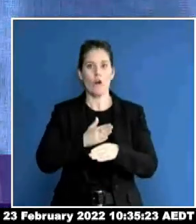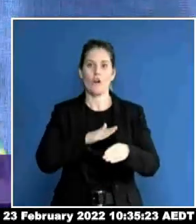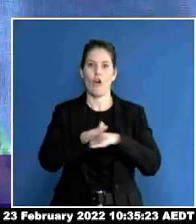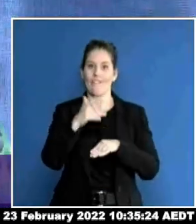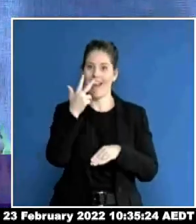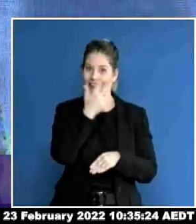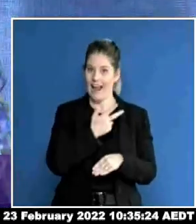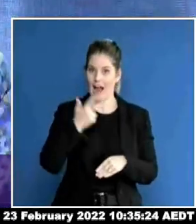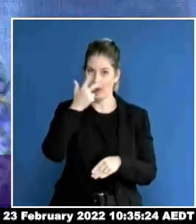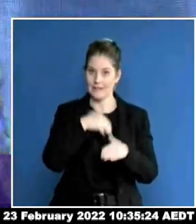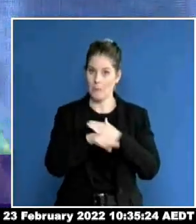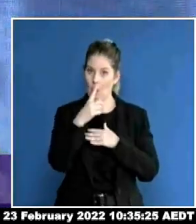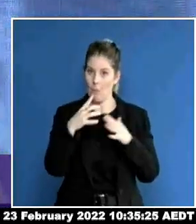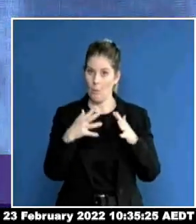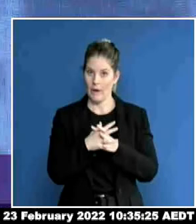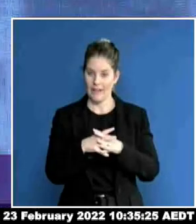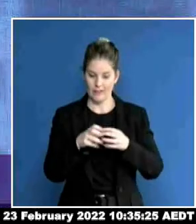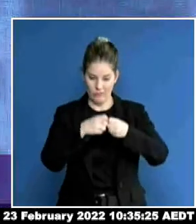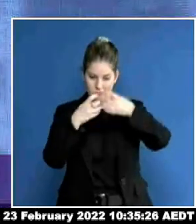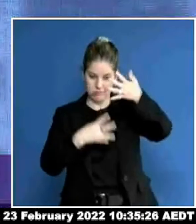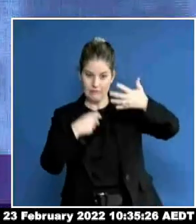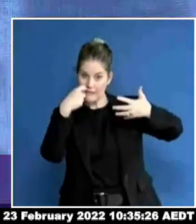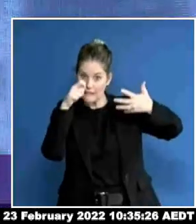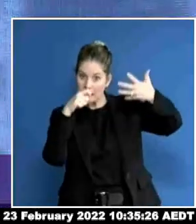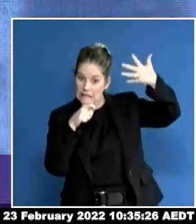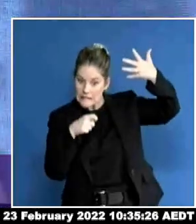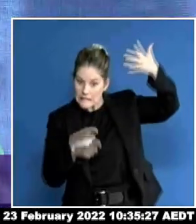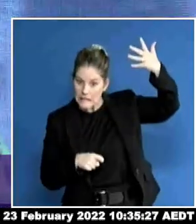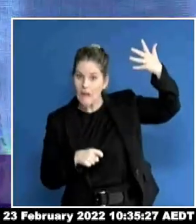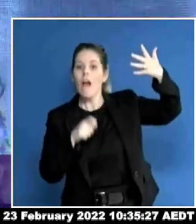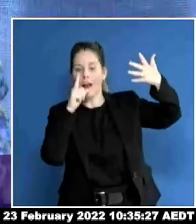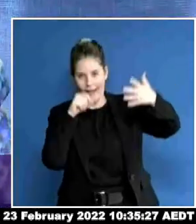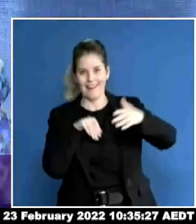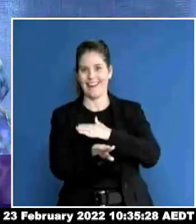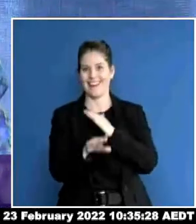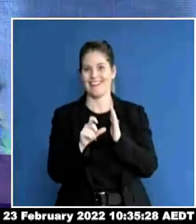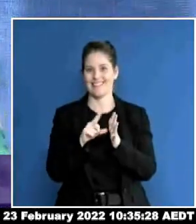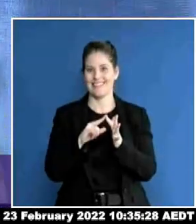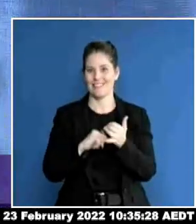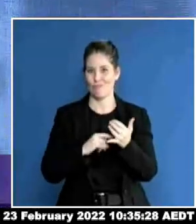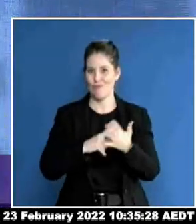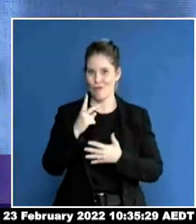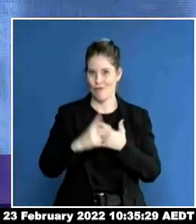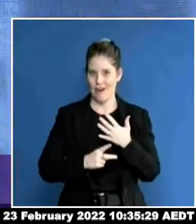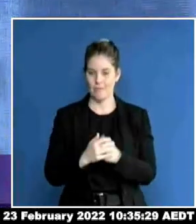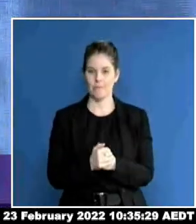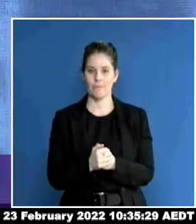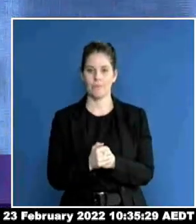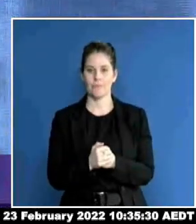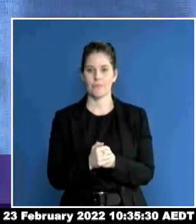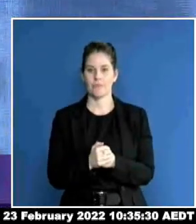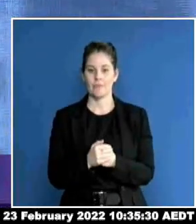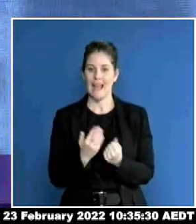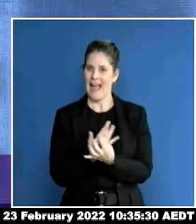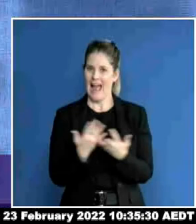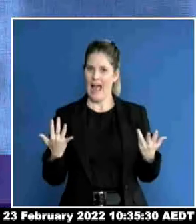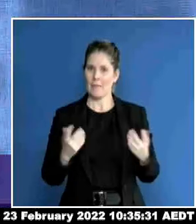In terms of the number of DES providers, as at December last year there were 106 DES